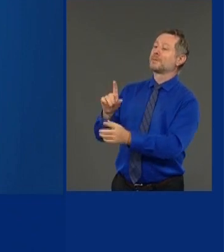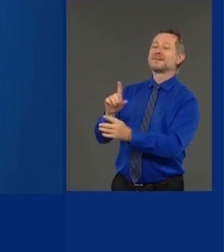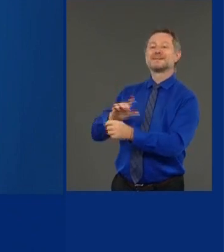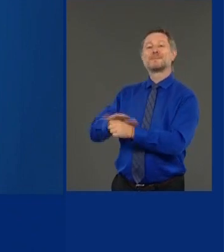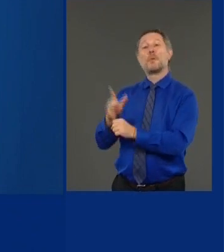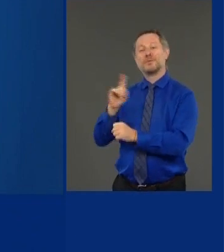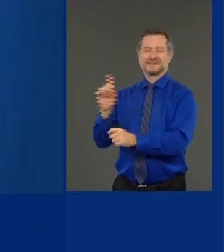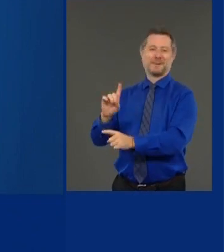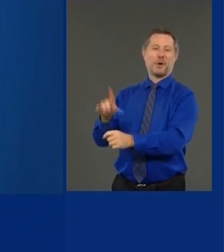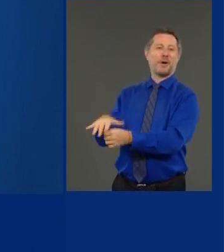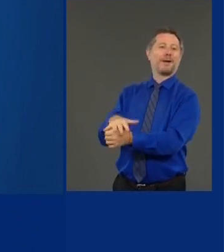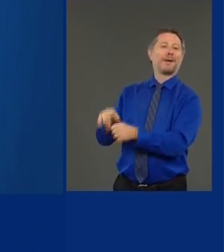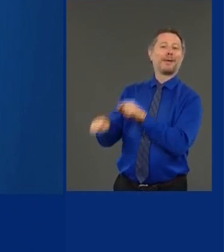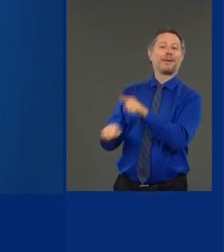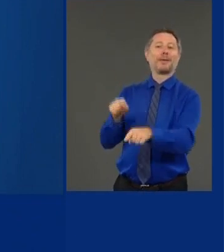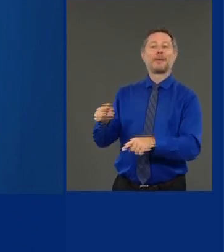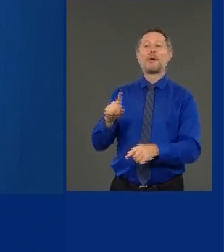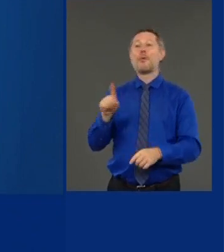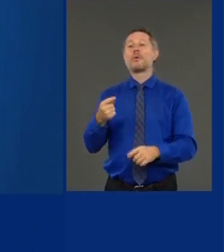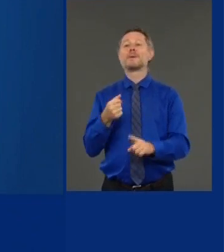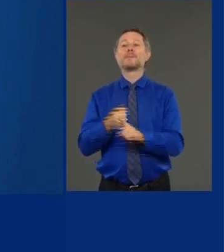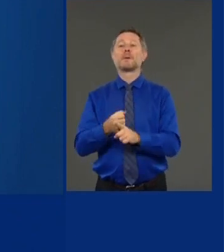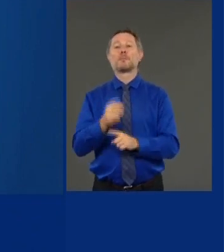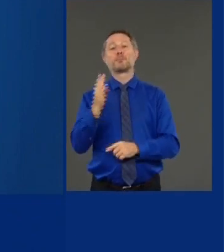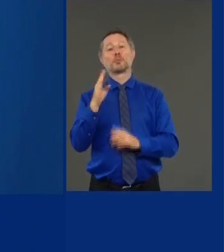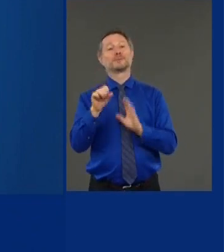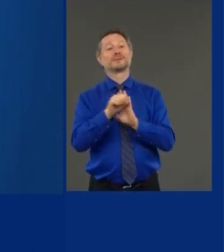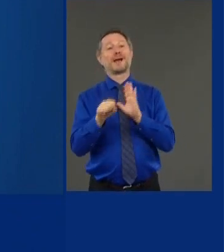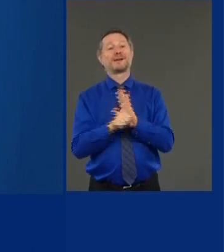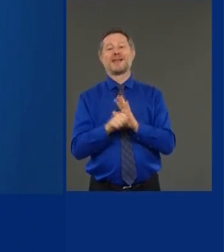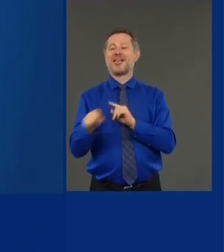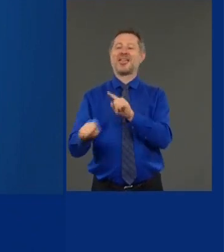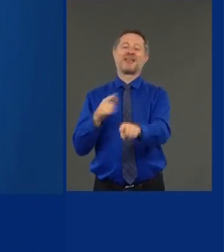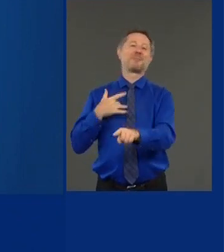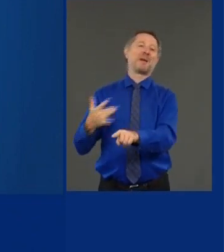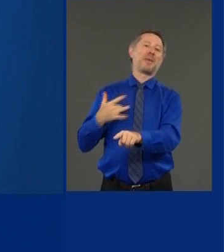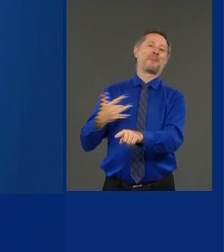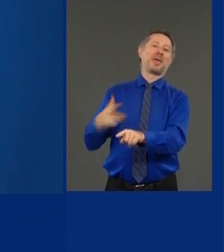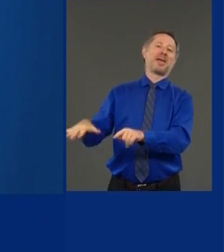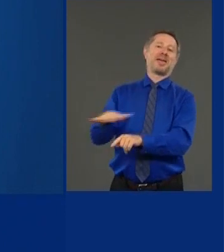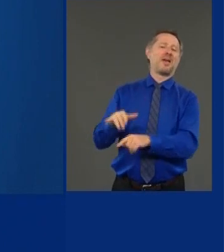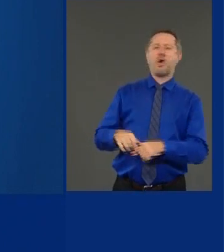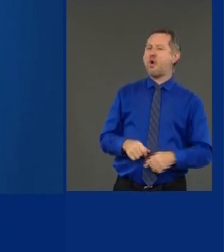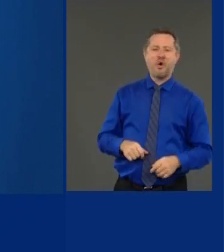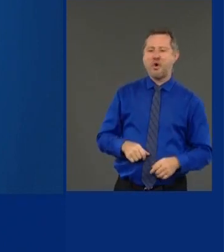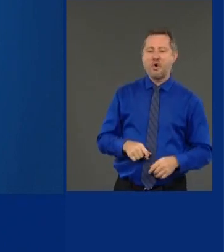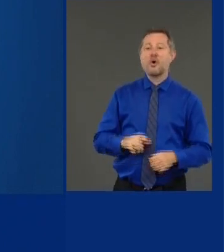IT'S NOT DEADLY SERIOUS FOR DEMOCRATS. IT'S NOT DEADLY SERIOUS FOR BLUE